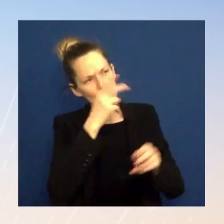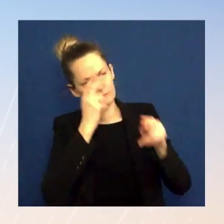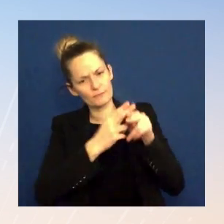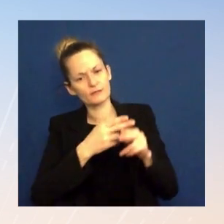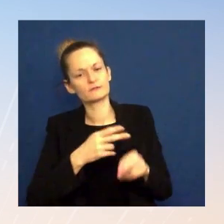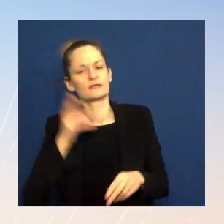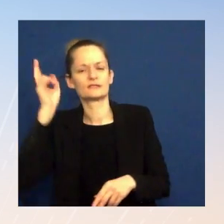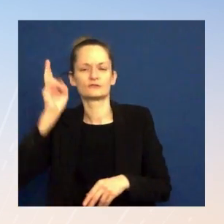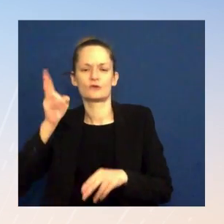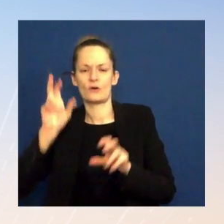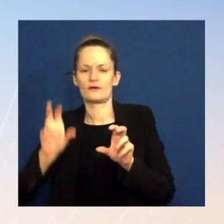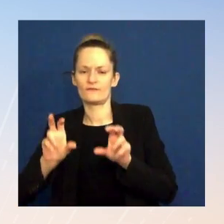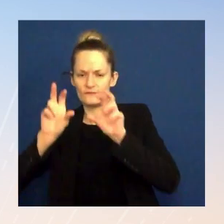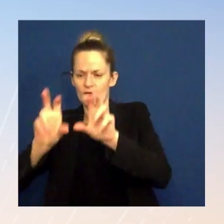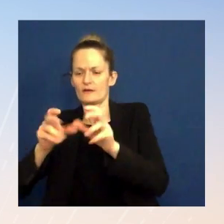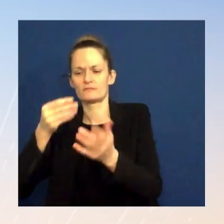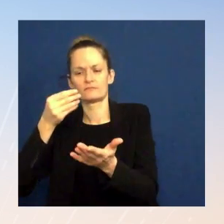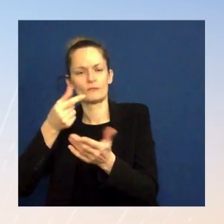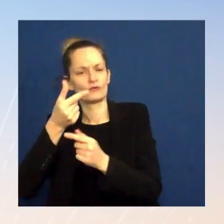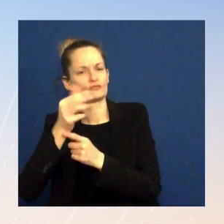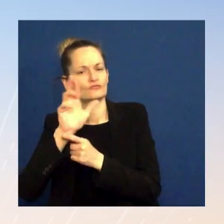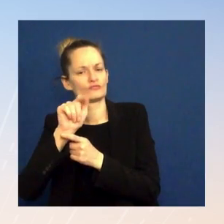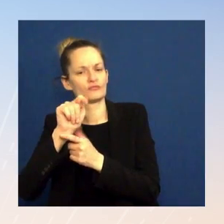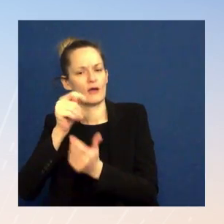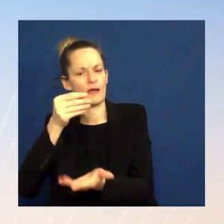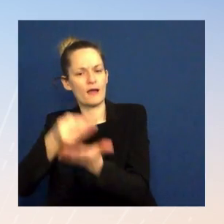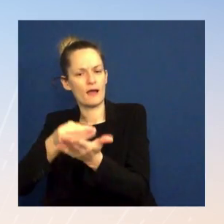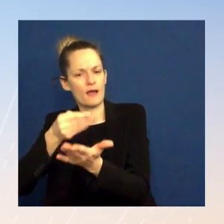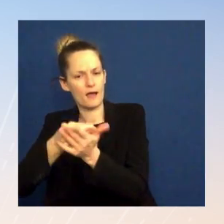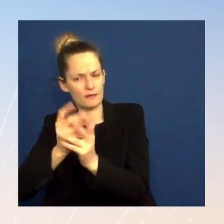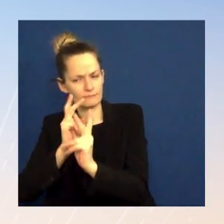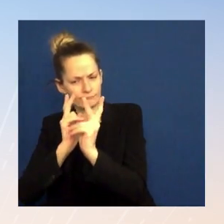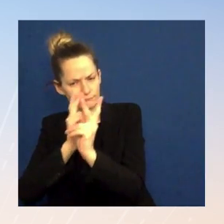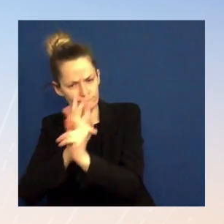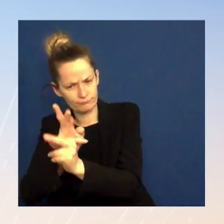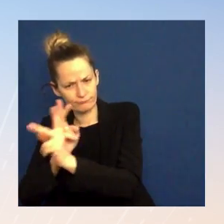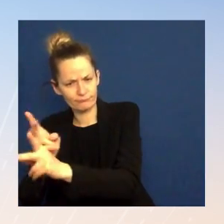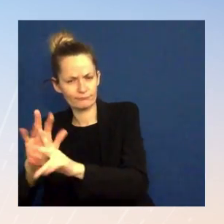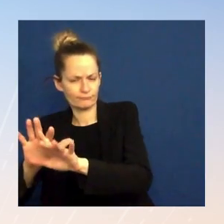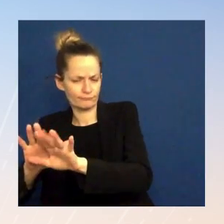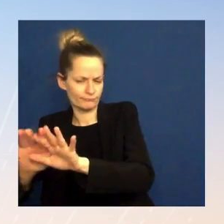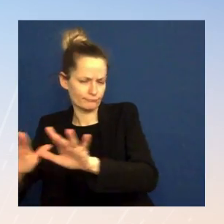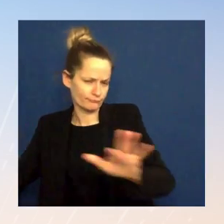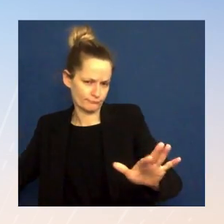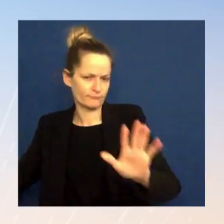But environmentalists are pretty vocal about this; they say you need penalties in order to get industries